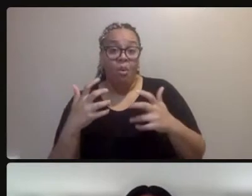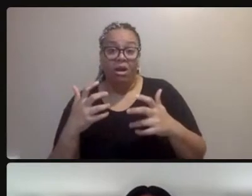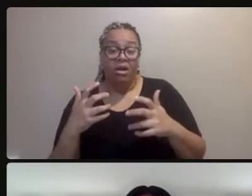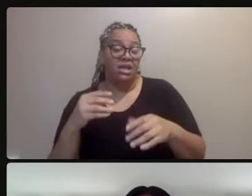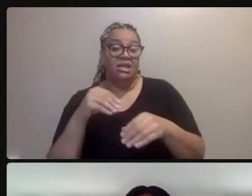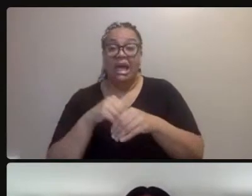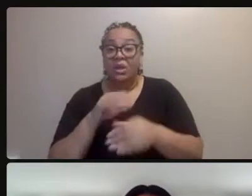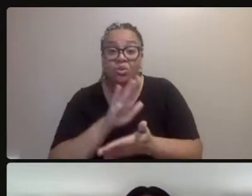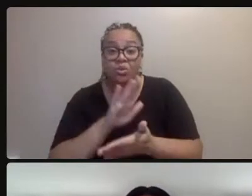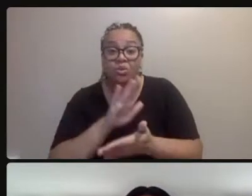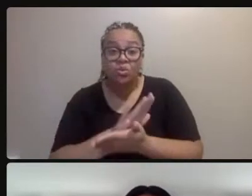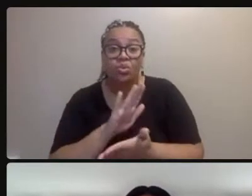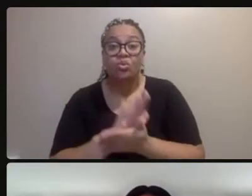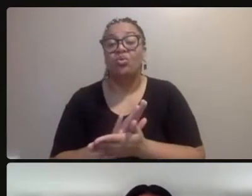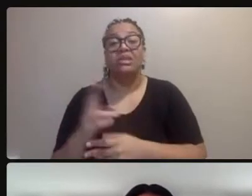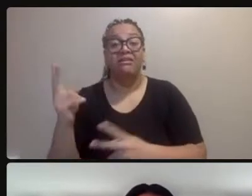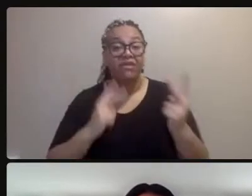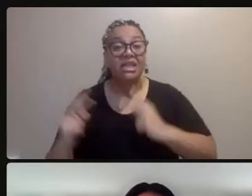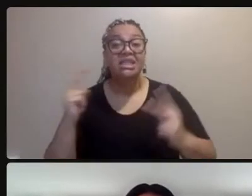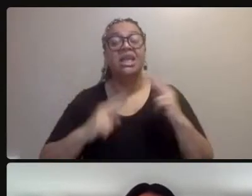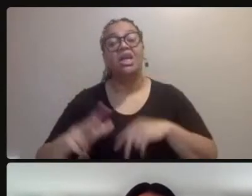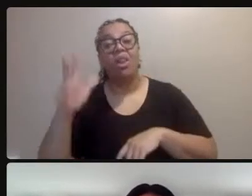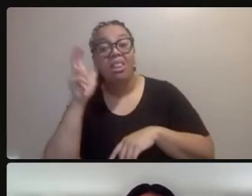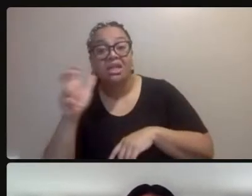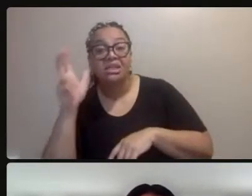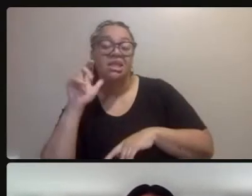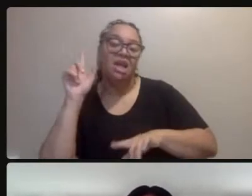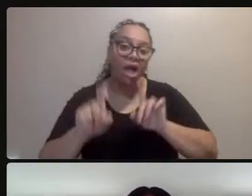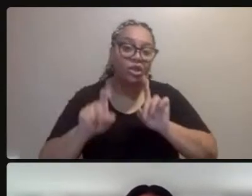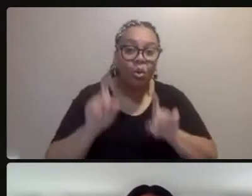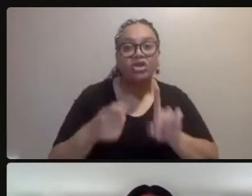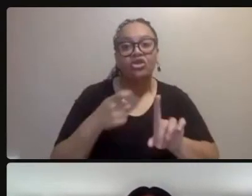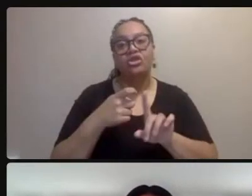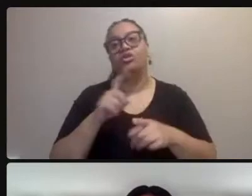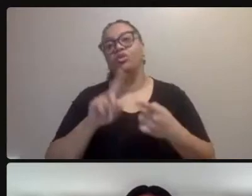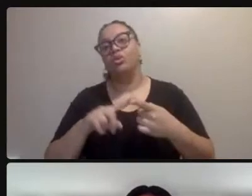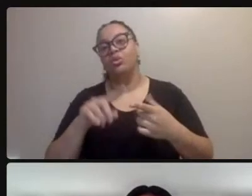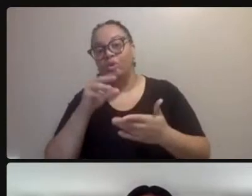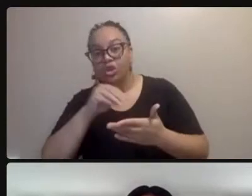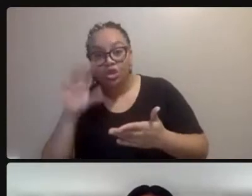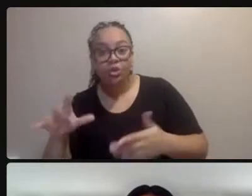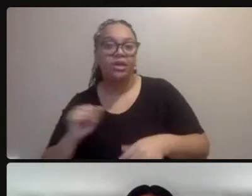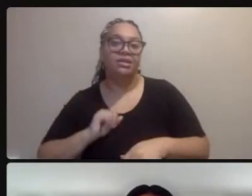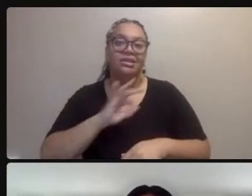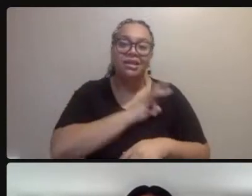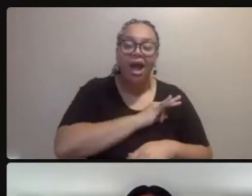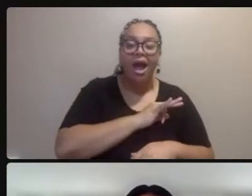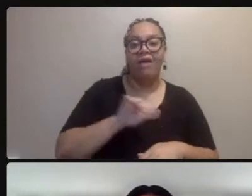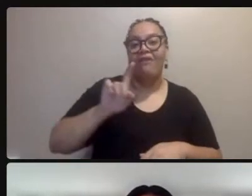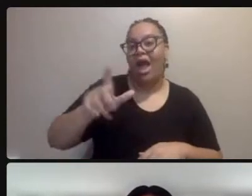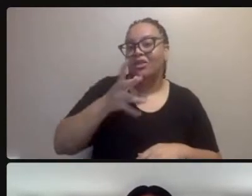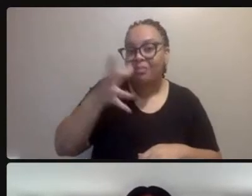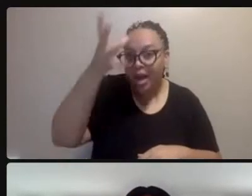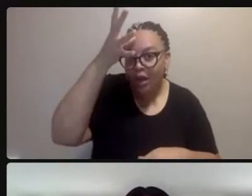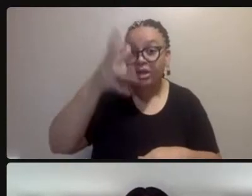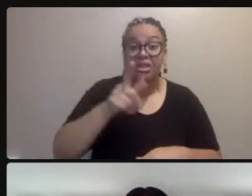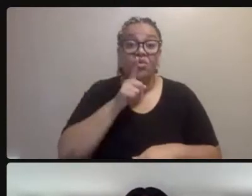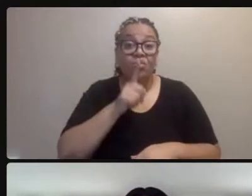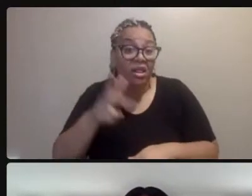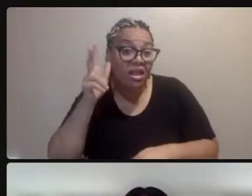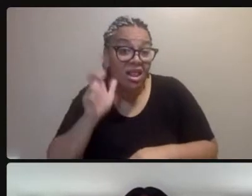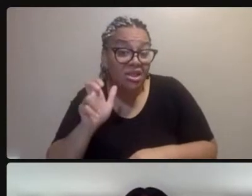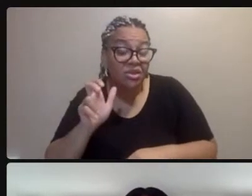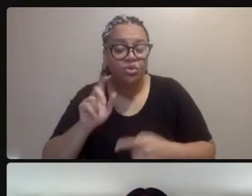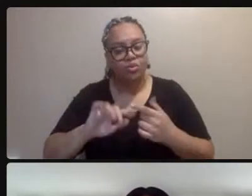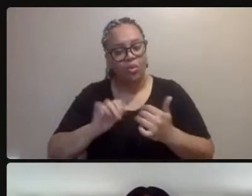PLACE, I WOULD LIKE TO GET BACK